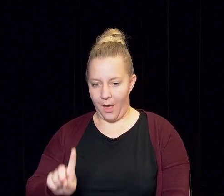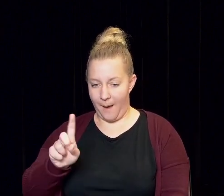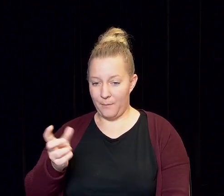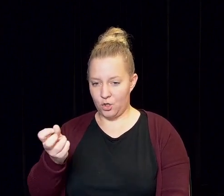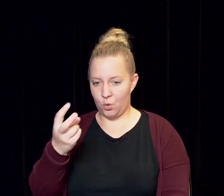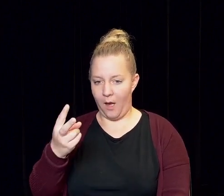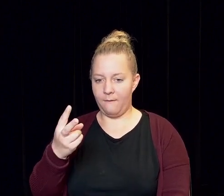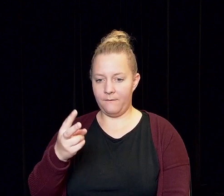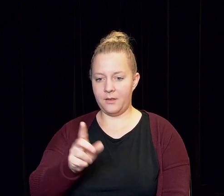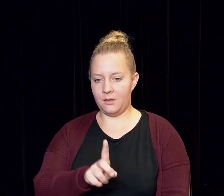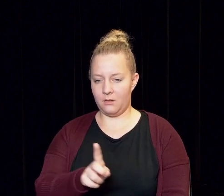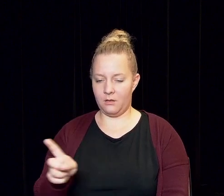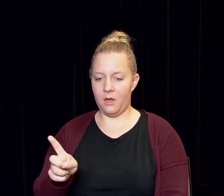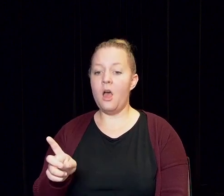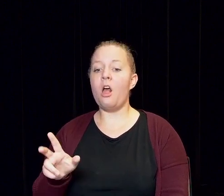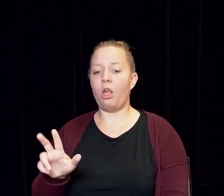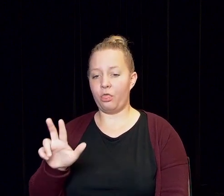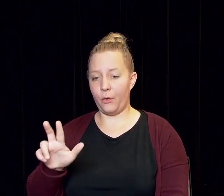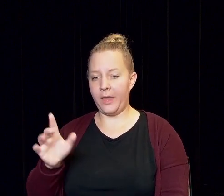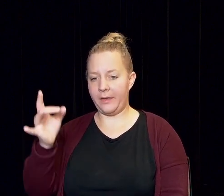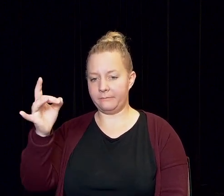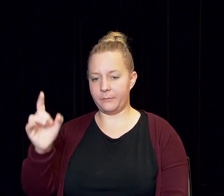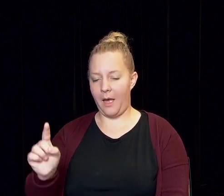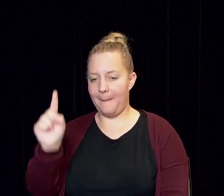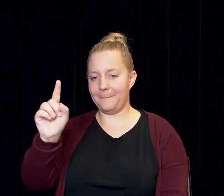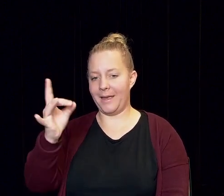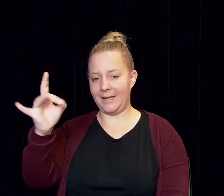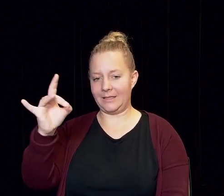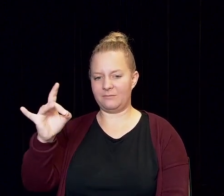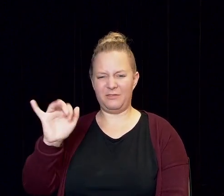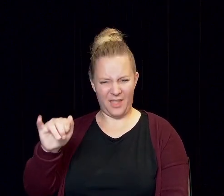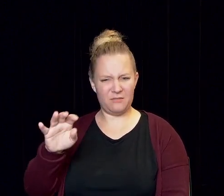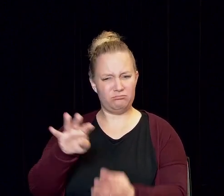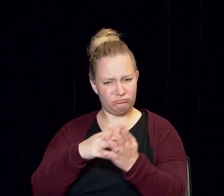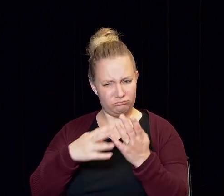18. So, this was a nice graph that had nice intervals that worked well with us that will not